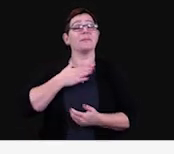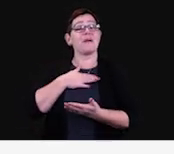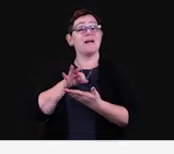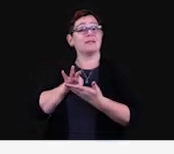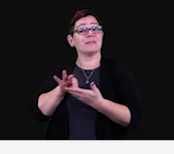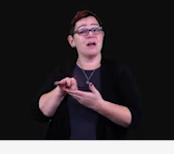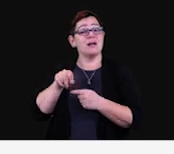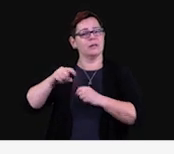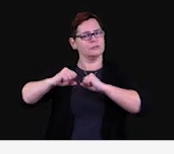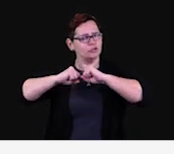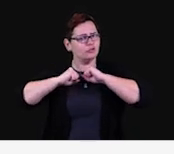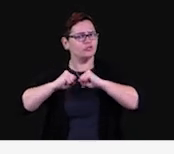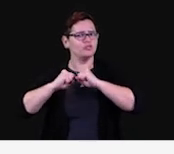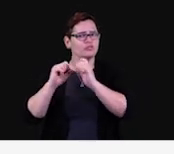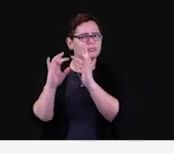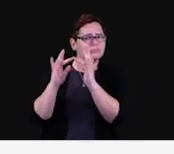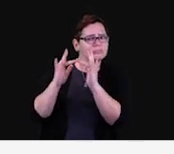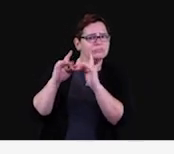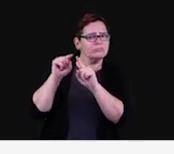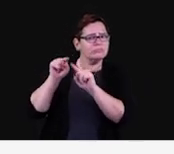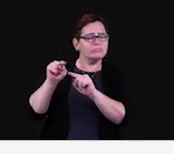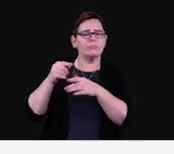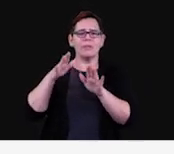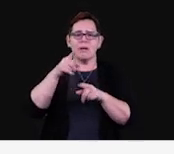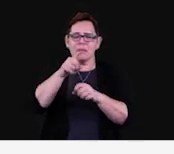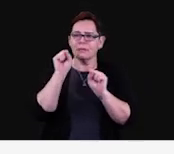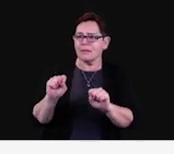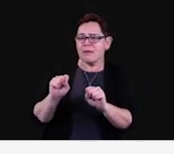online quickly, conveniently and securely.